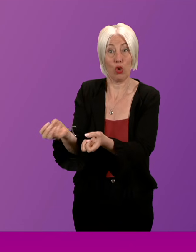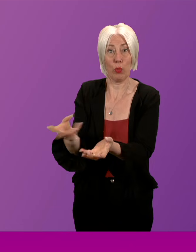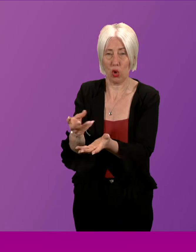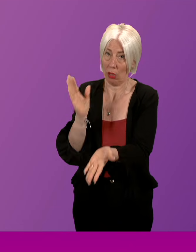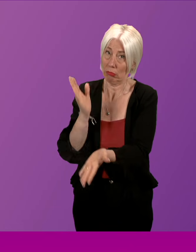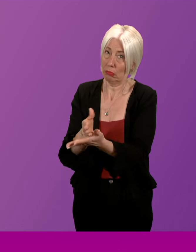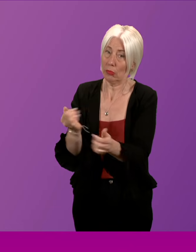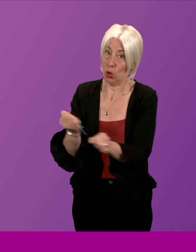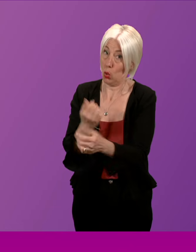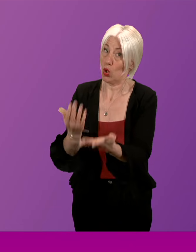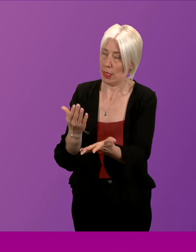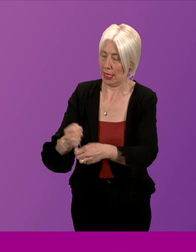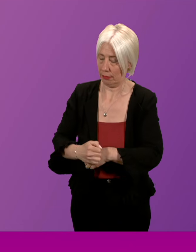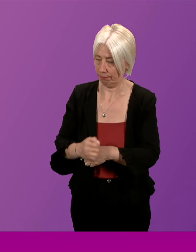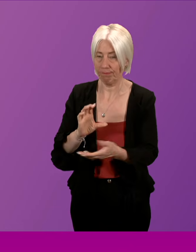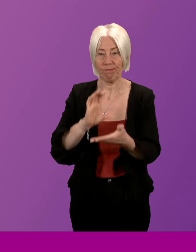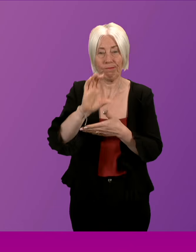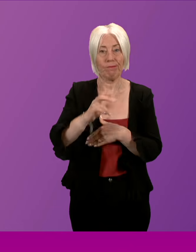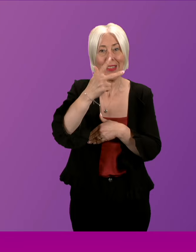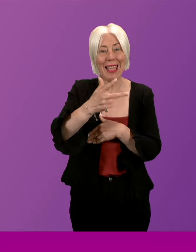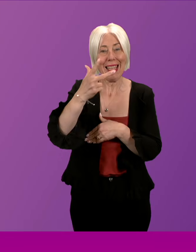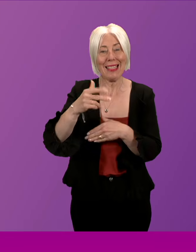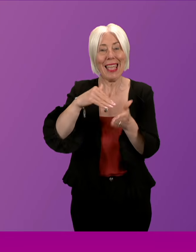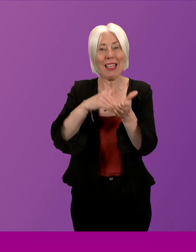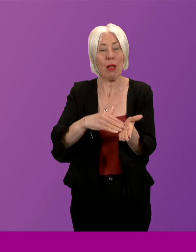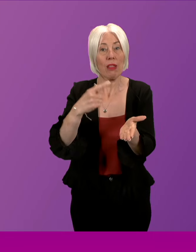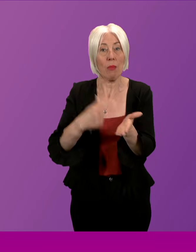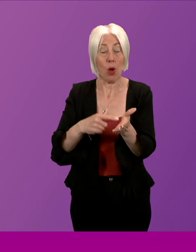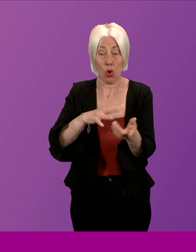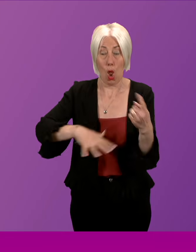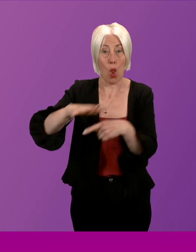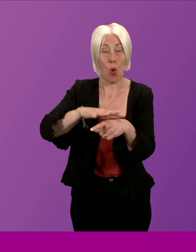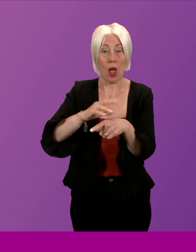The Government is investing more than £88 million in local carer support through local